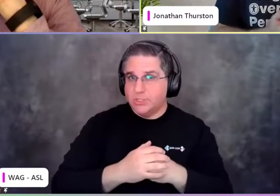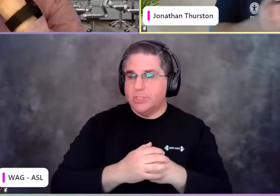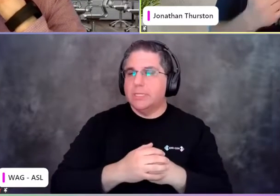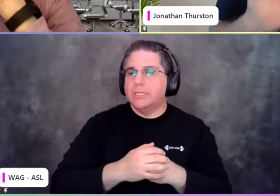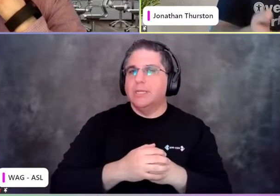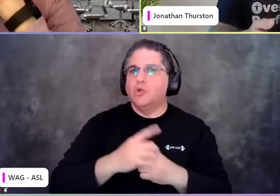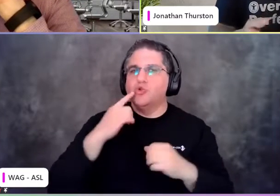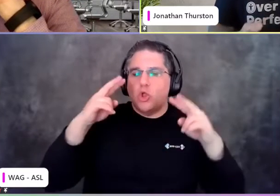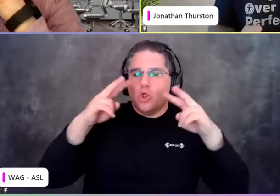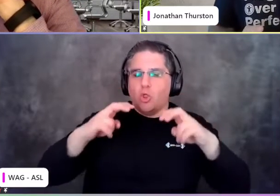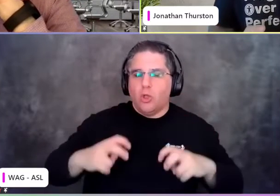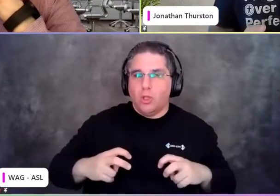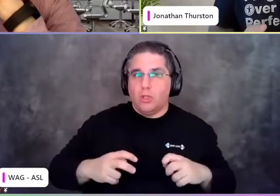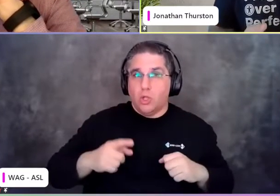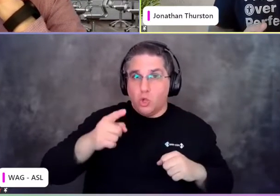looking at the procurement of